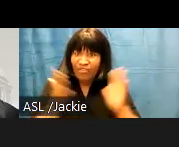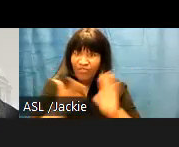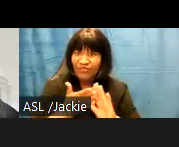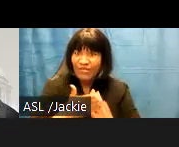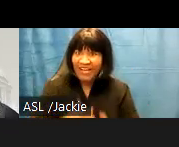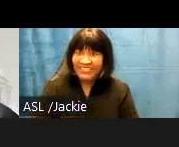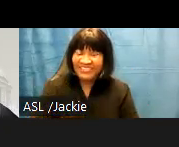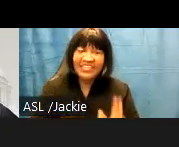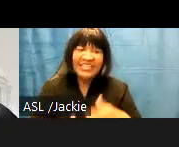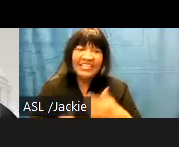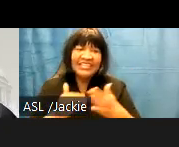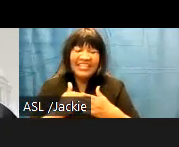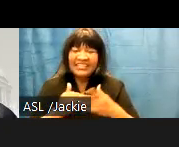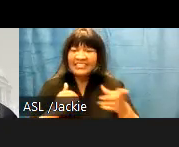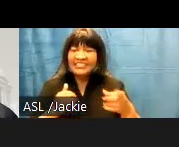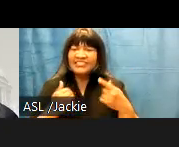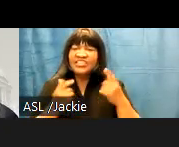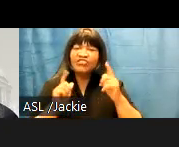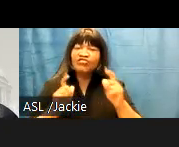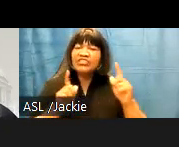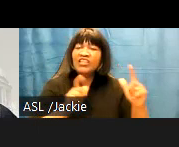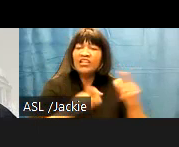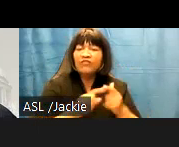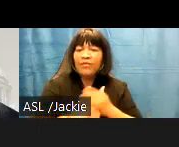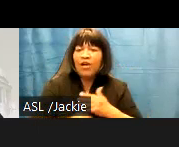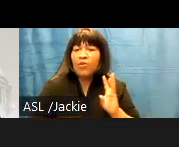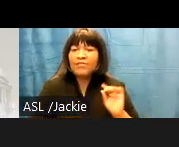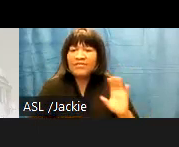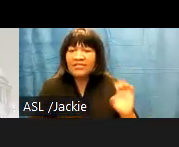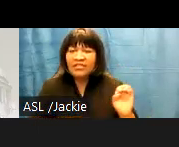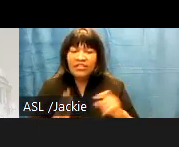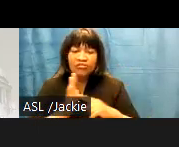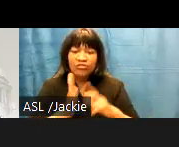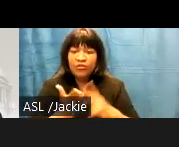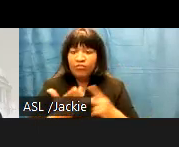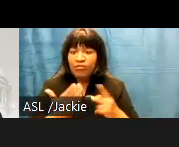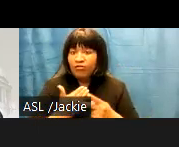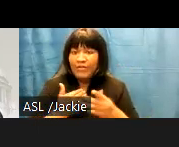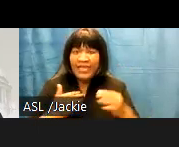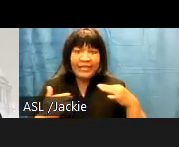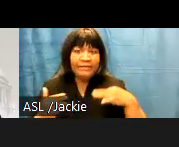So the next slides are screen shots from our website that show the program and the benefit Impact Analysis.